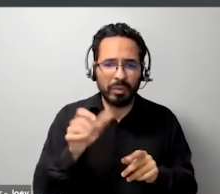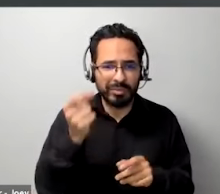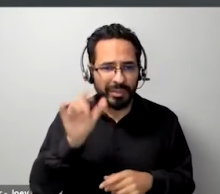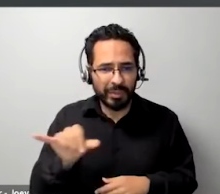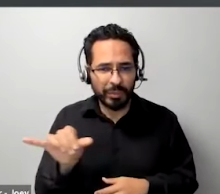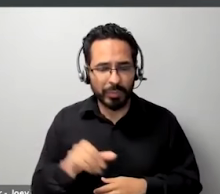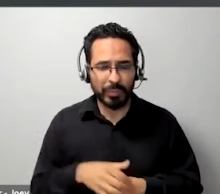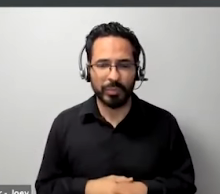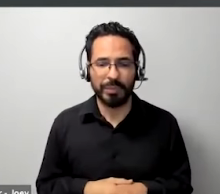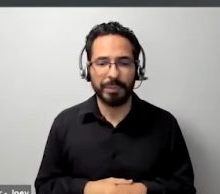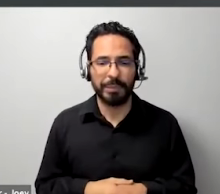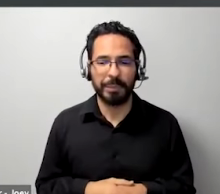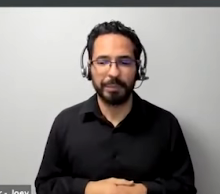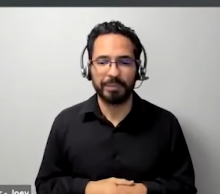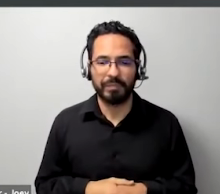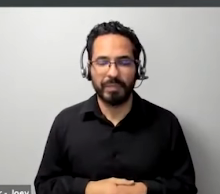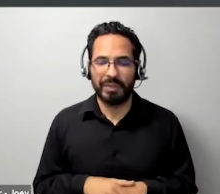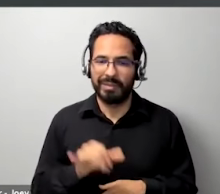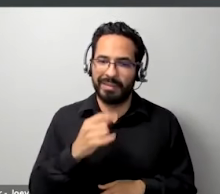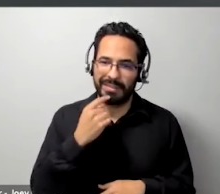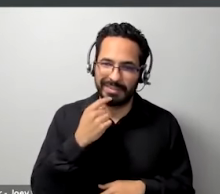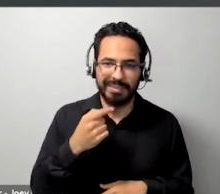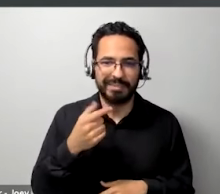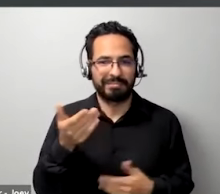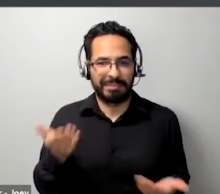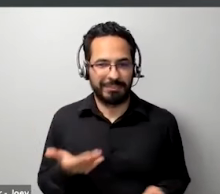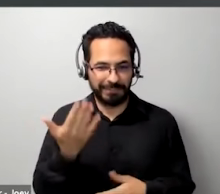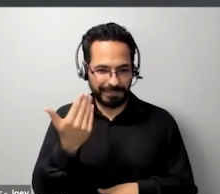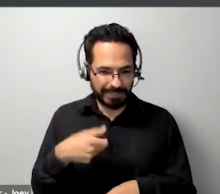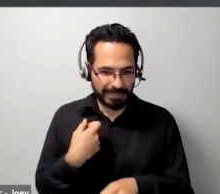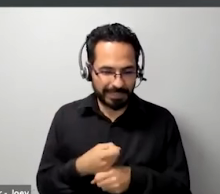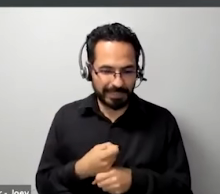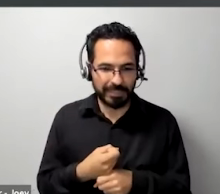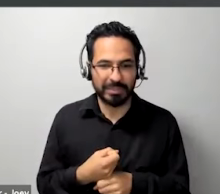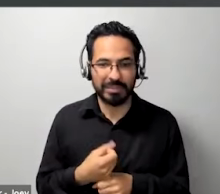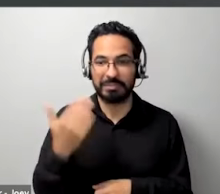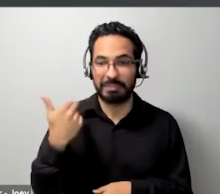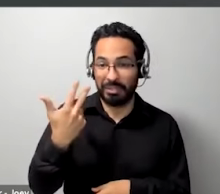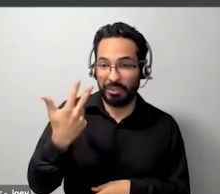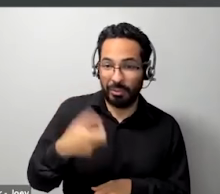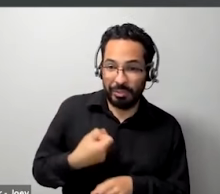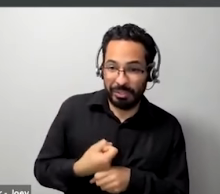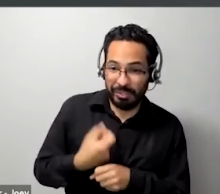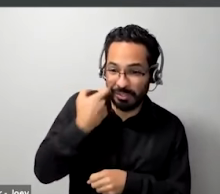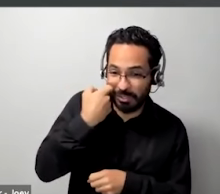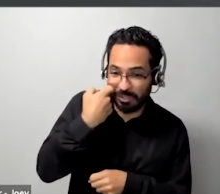So like I said, I was there for 15 years, and the past three years, I've been at Salesforce.